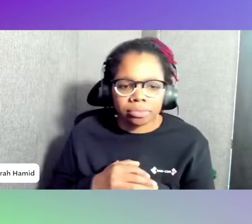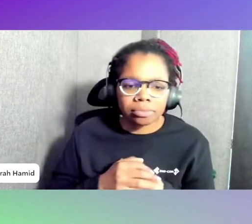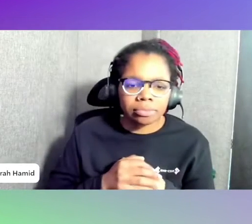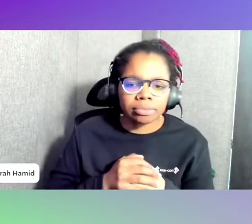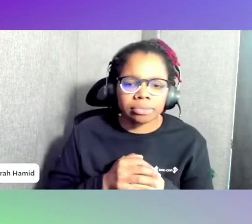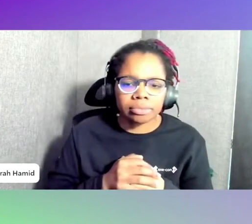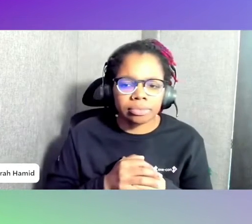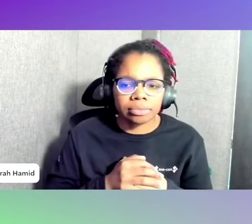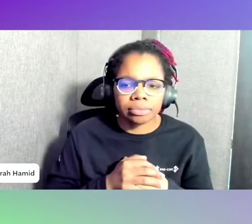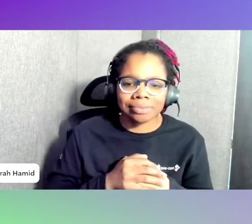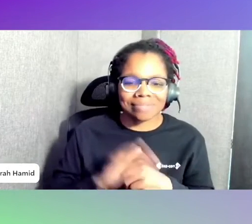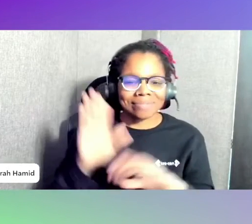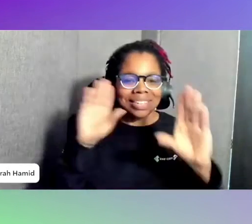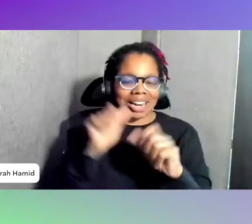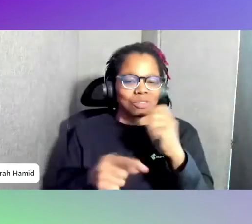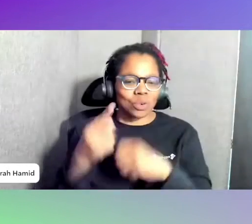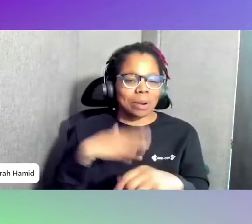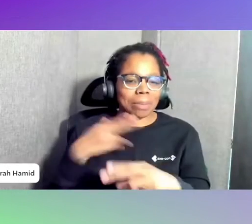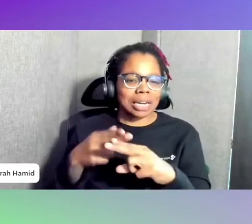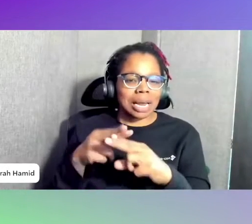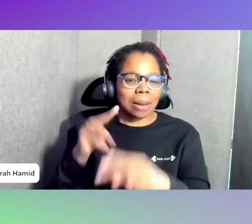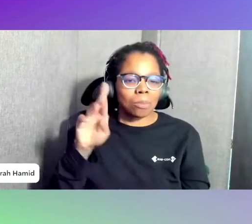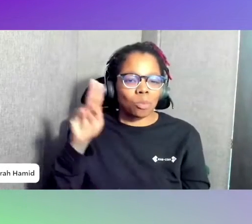researched accessibility design.